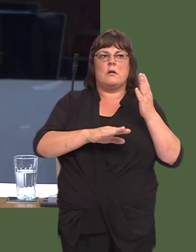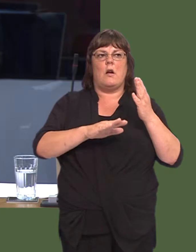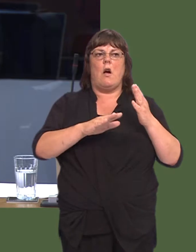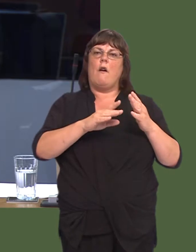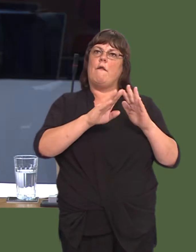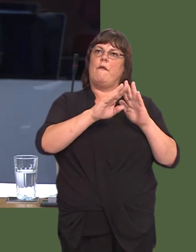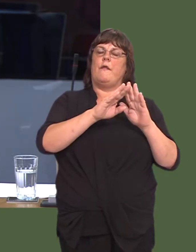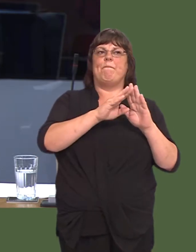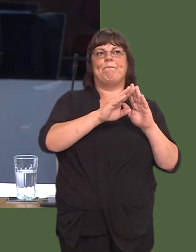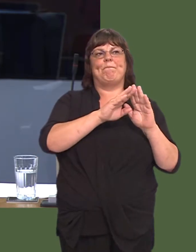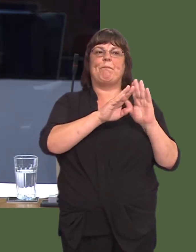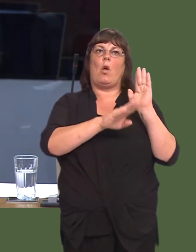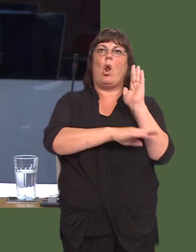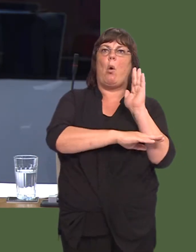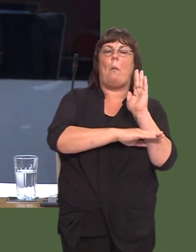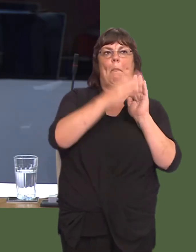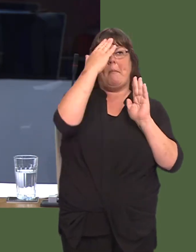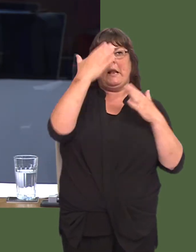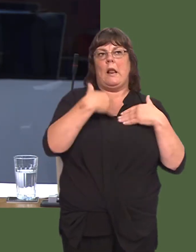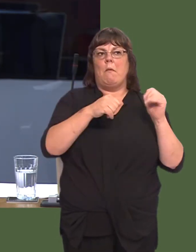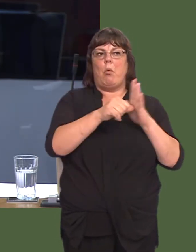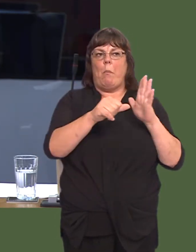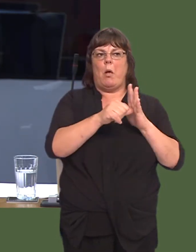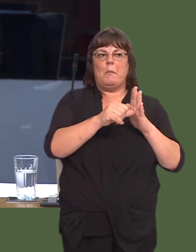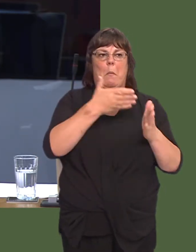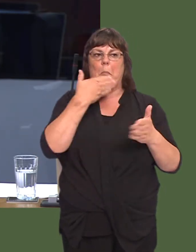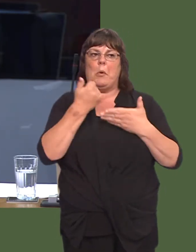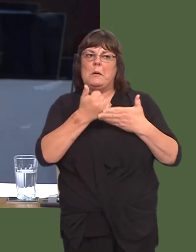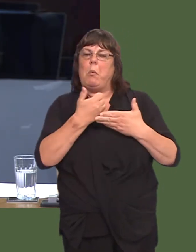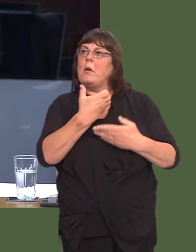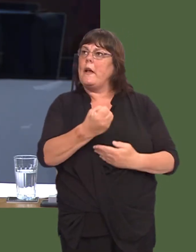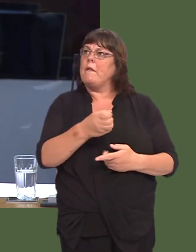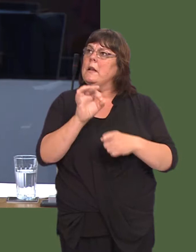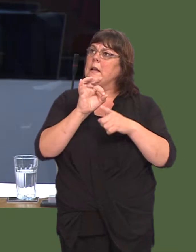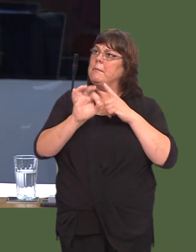mental health problems are going to be able to get the support that they need, particularly